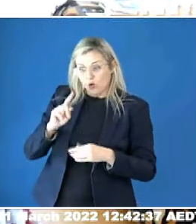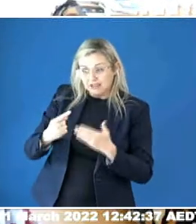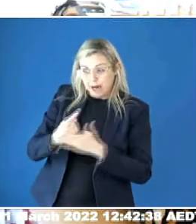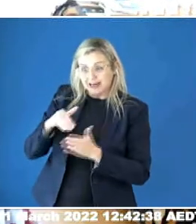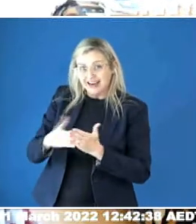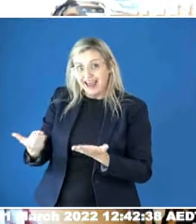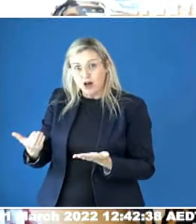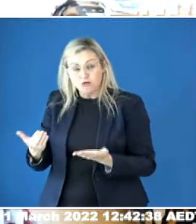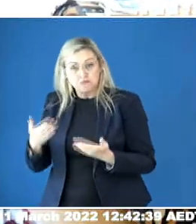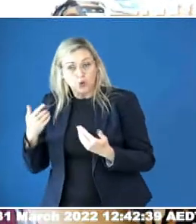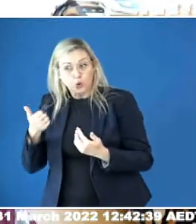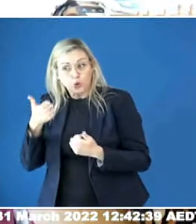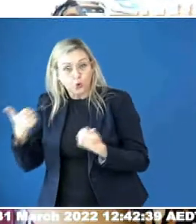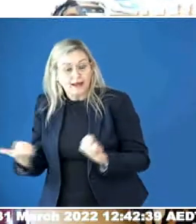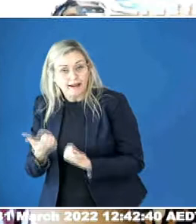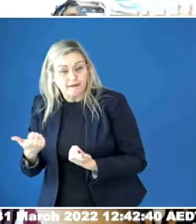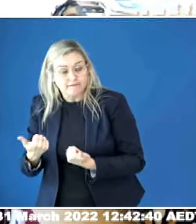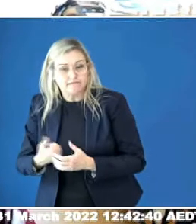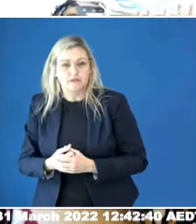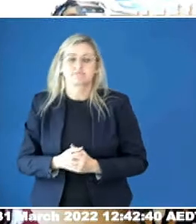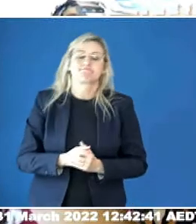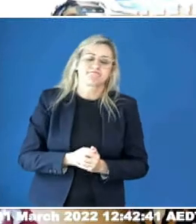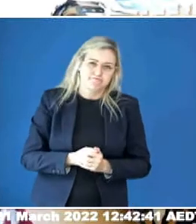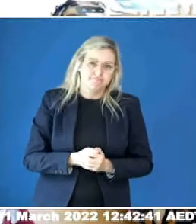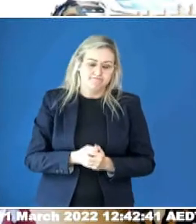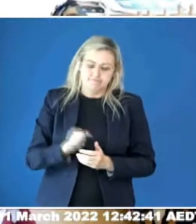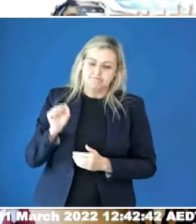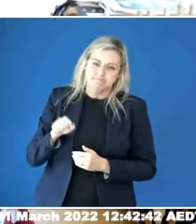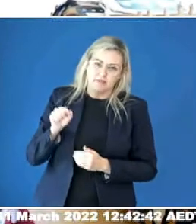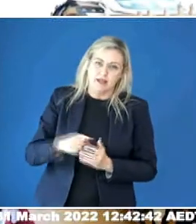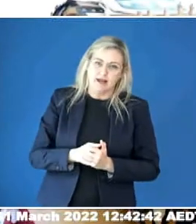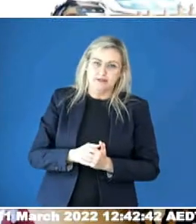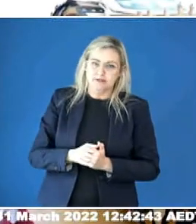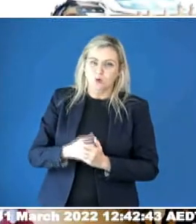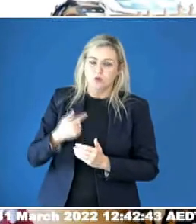Yes, and that's been another discussion point that we will definitely be